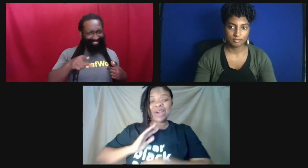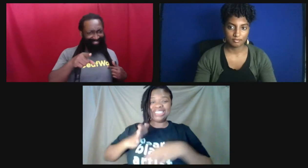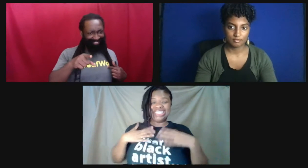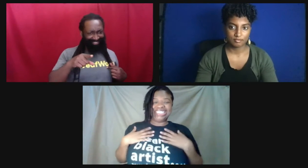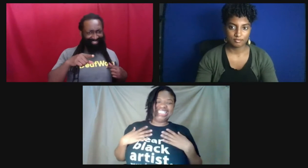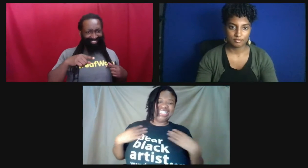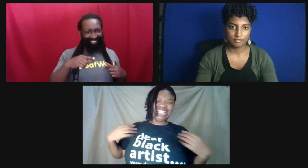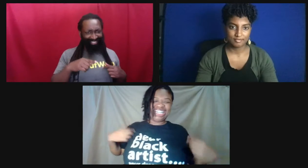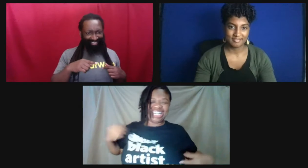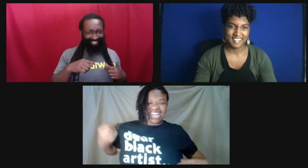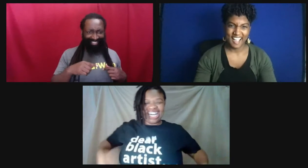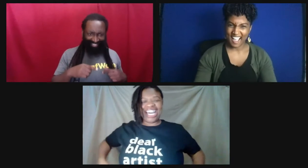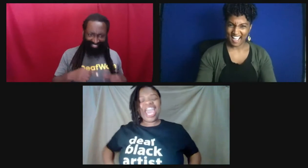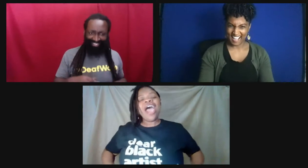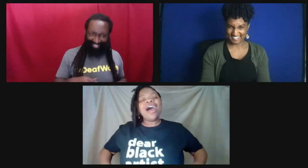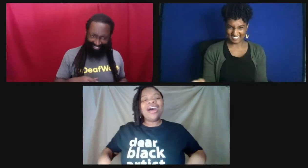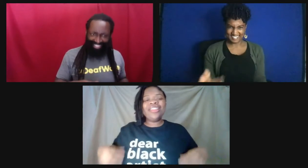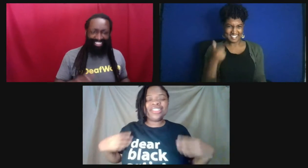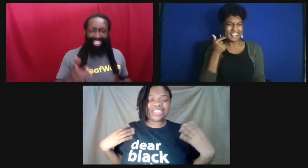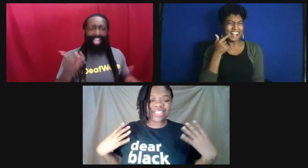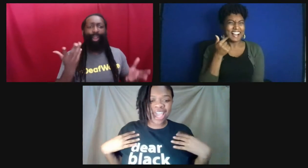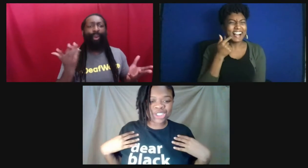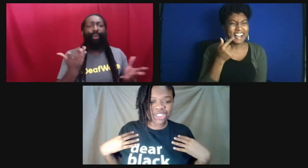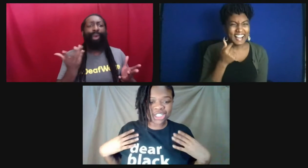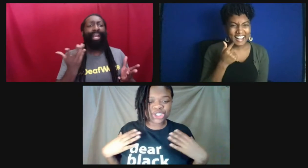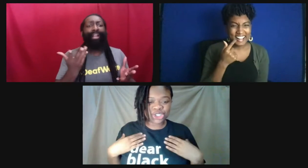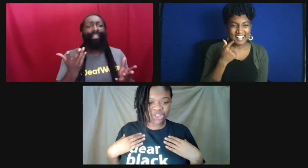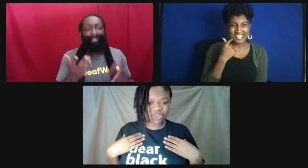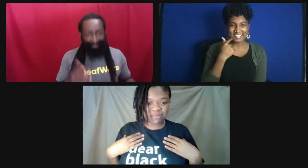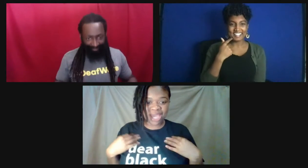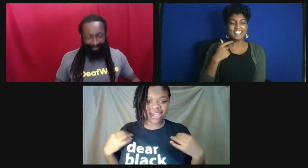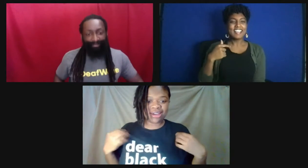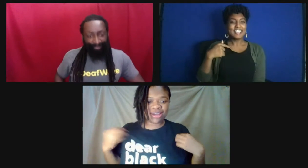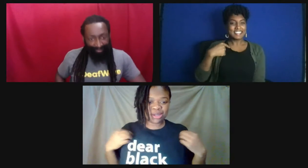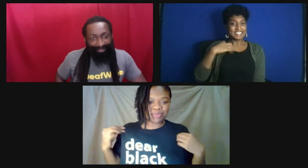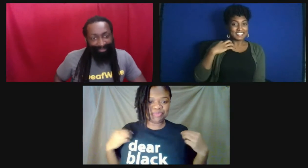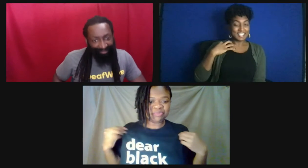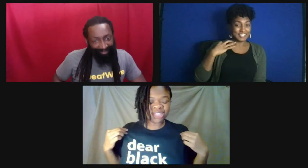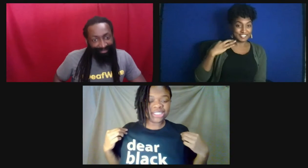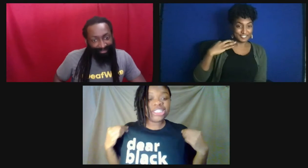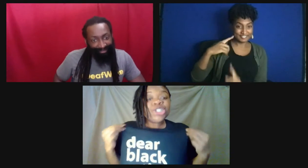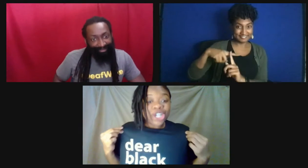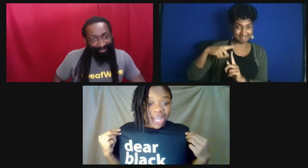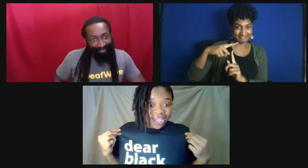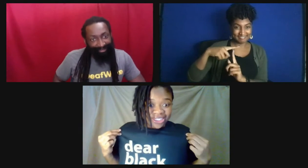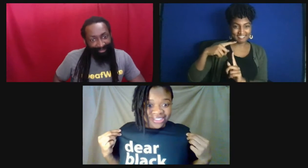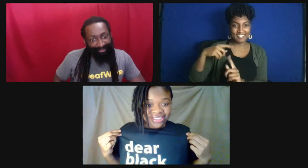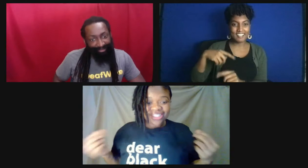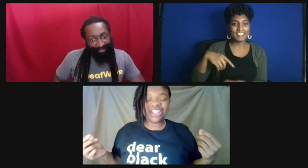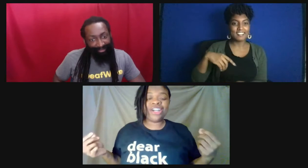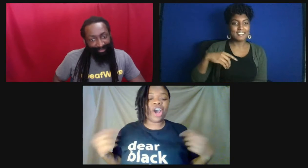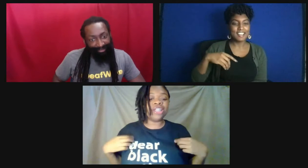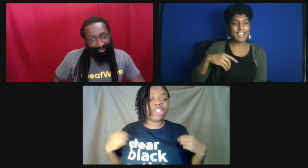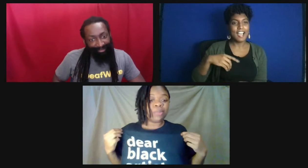What does your shirt say? This is actually a shirt from my t-shirt line called,